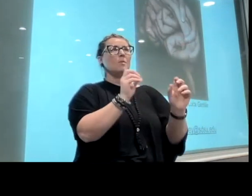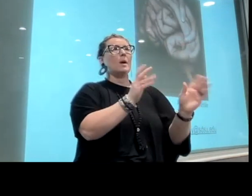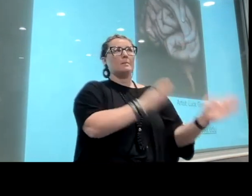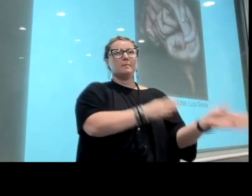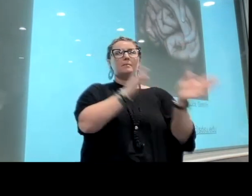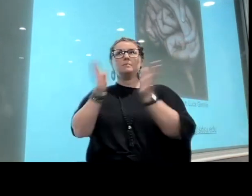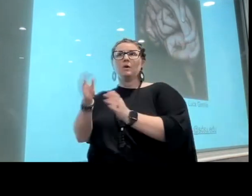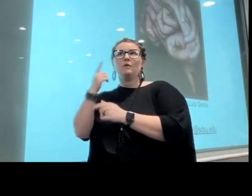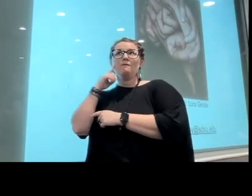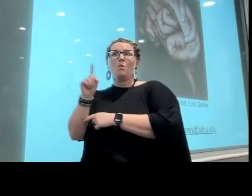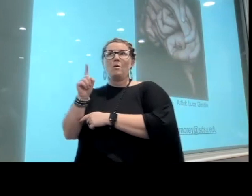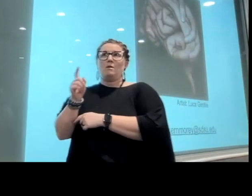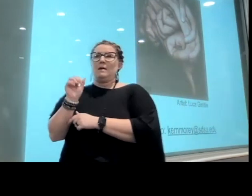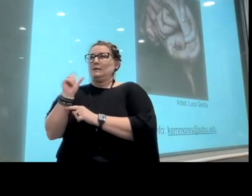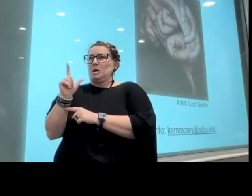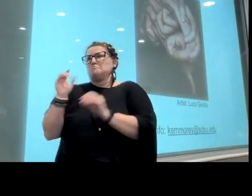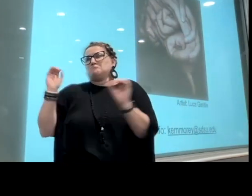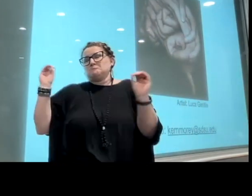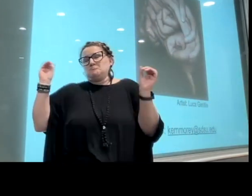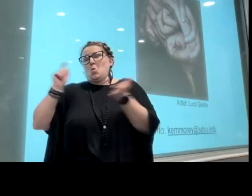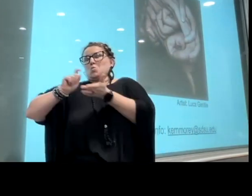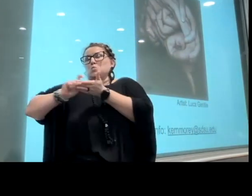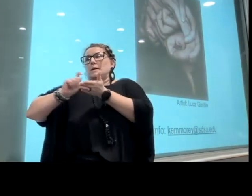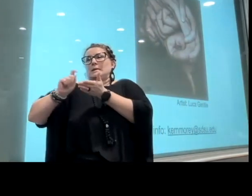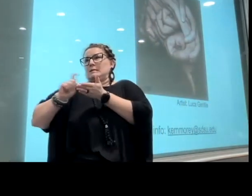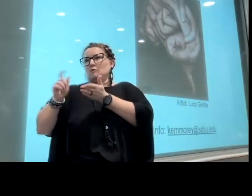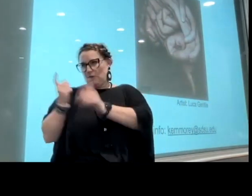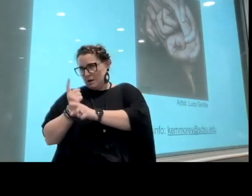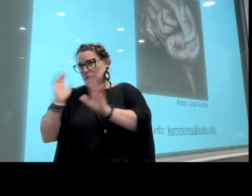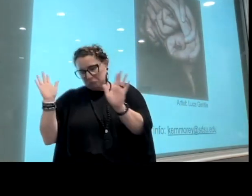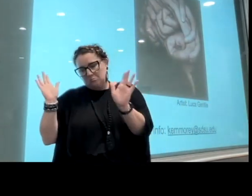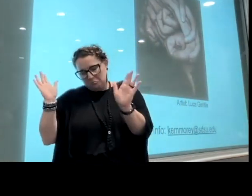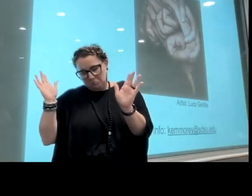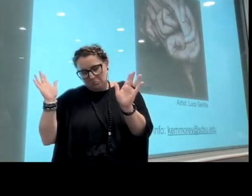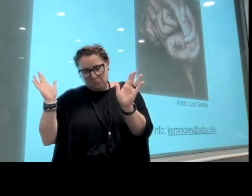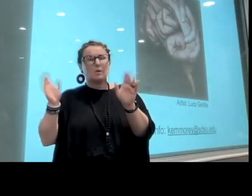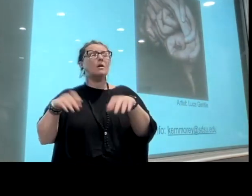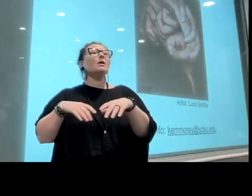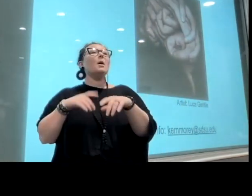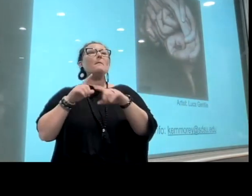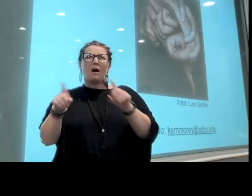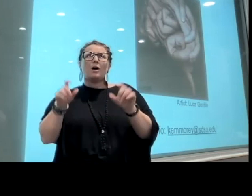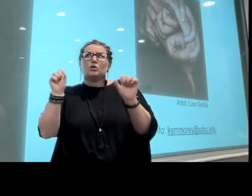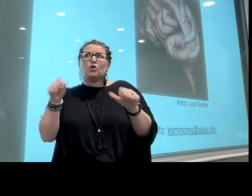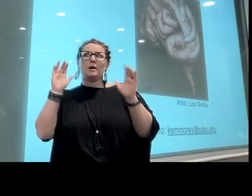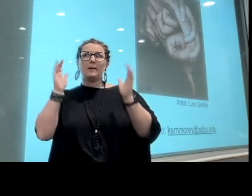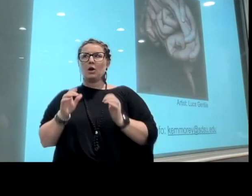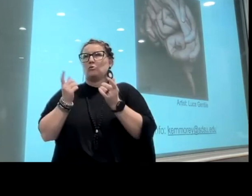So could you prepare the handshap. For example. Now there is one study that show hope,